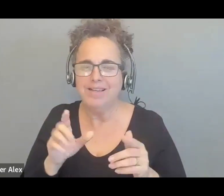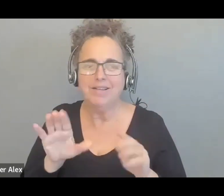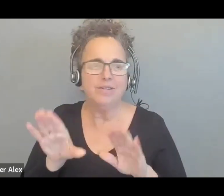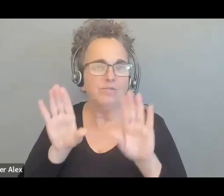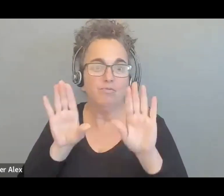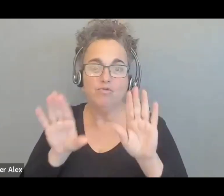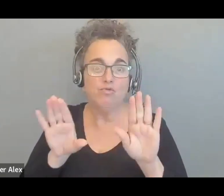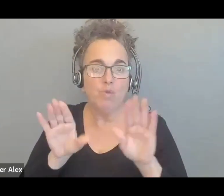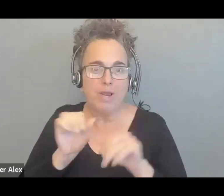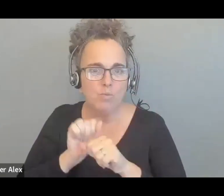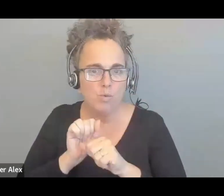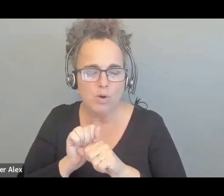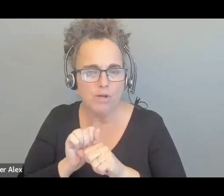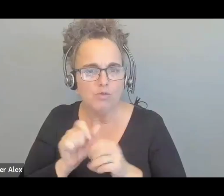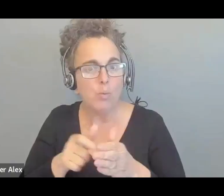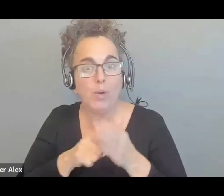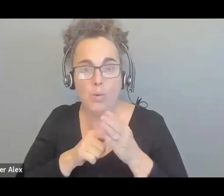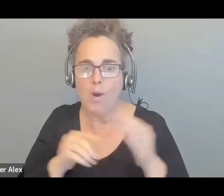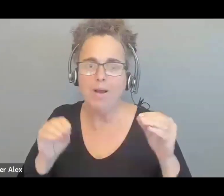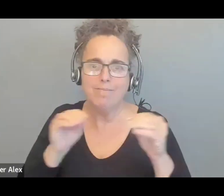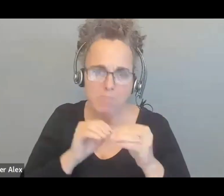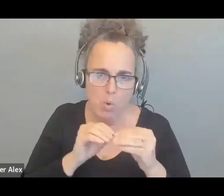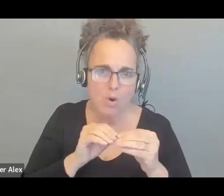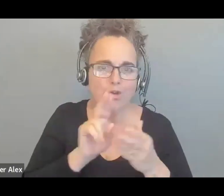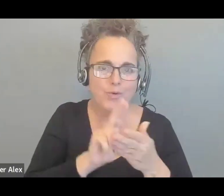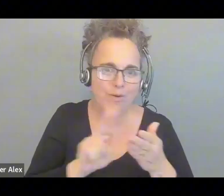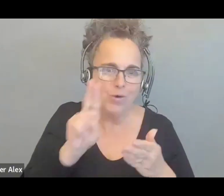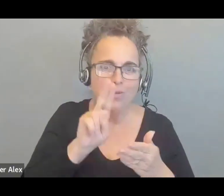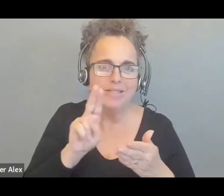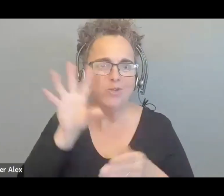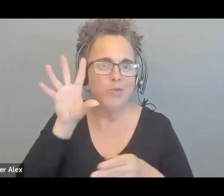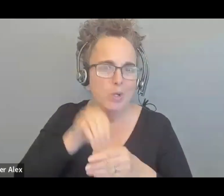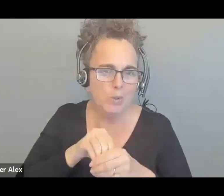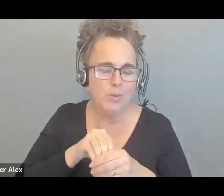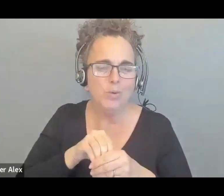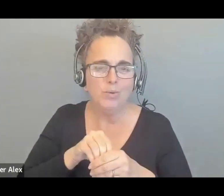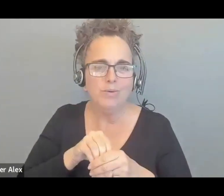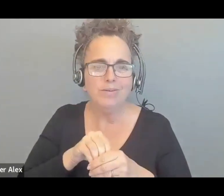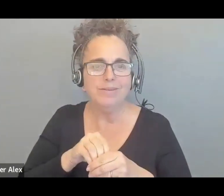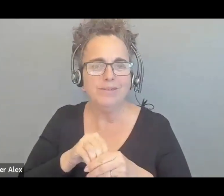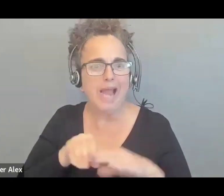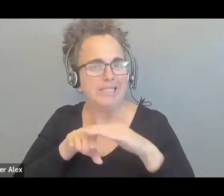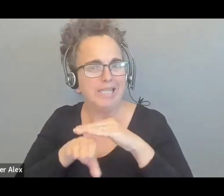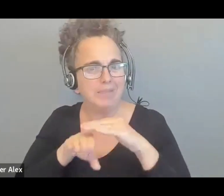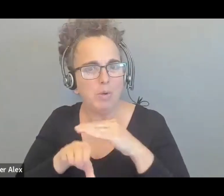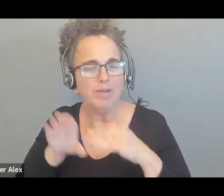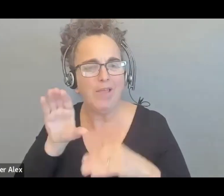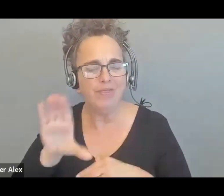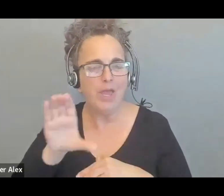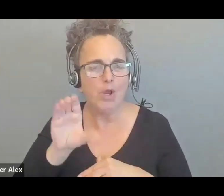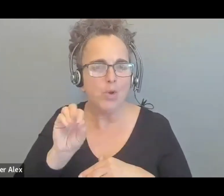to require more accessibility in their core curriculum, but as a digital accessibility engineer professional